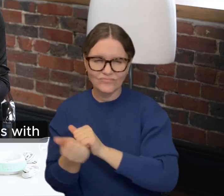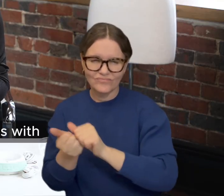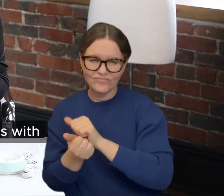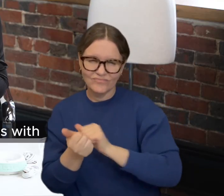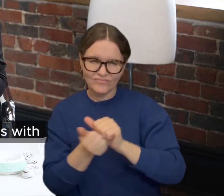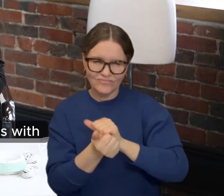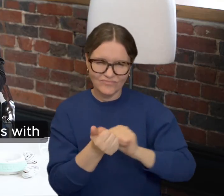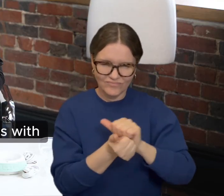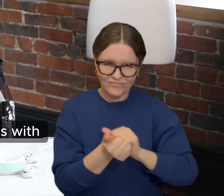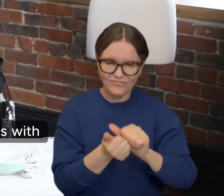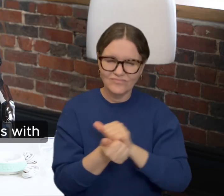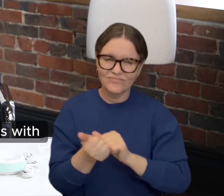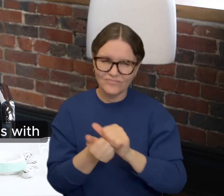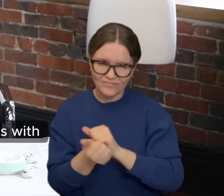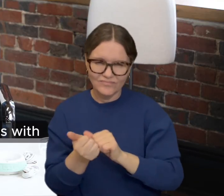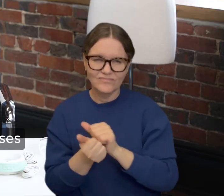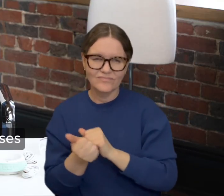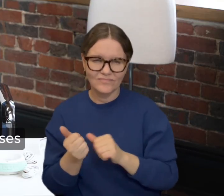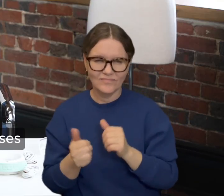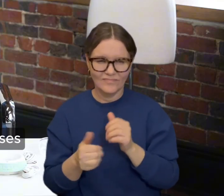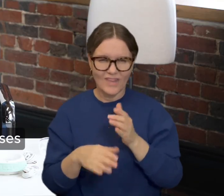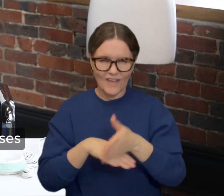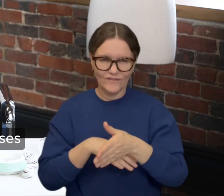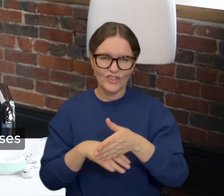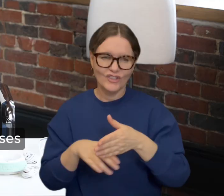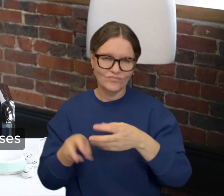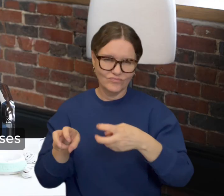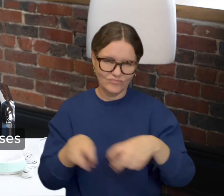you'll want to wash your pieces with warm soapy water in between uses